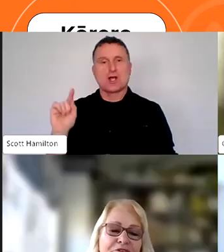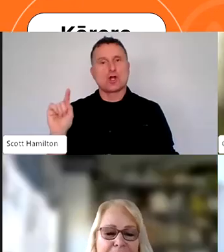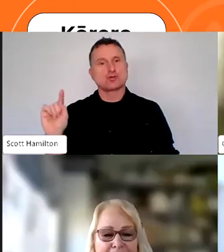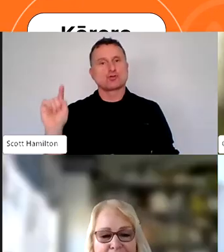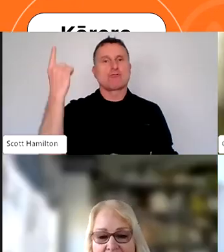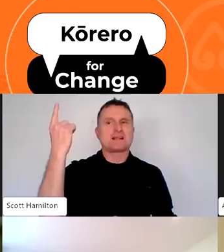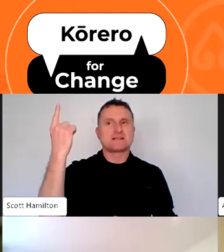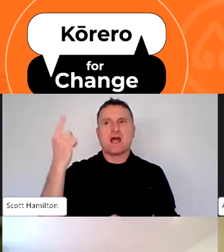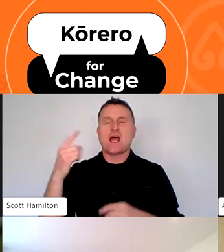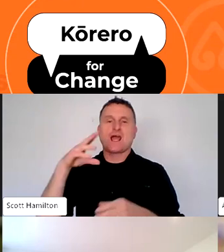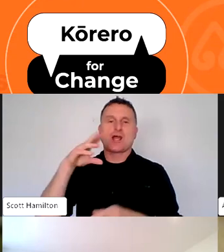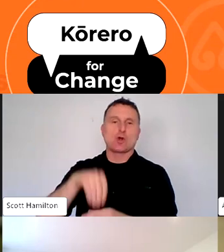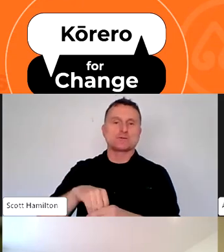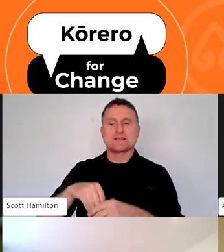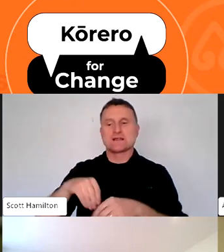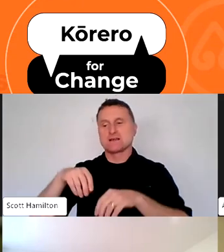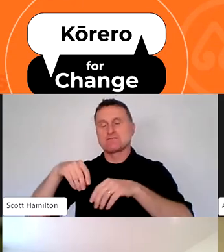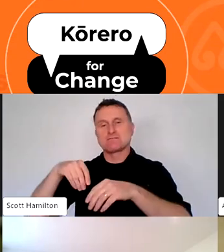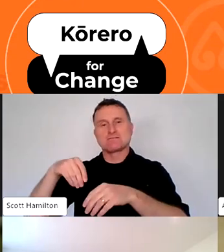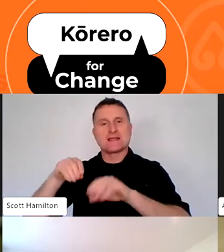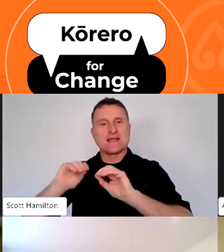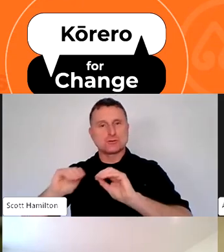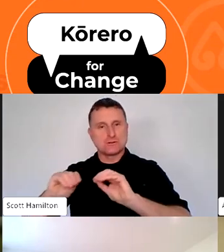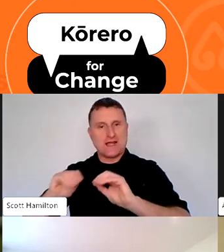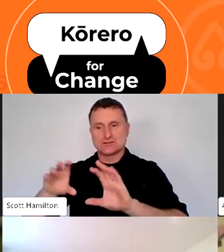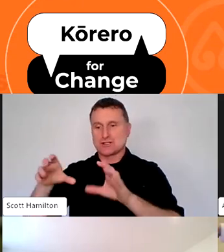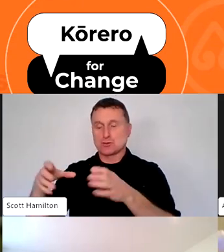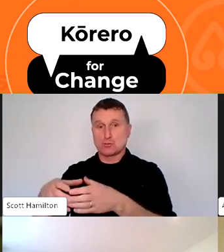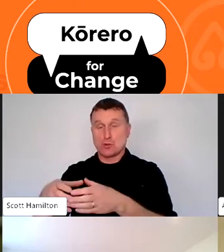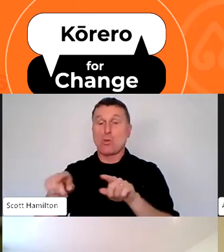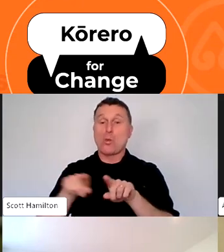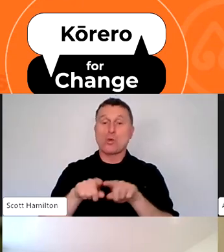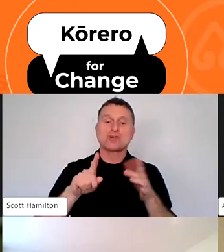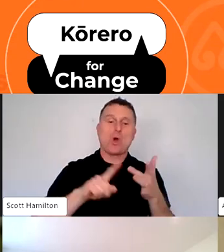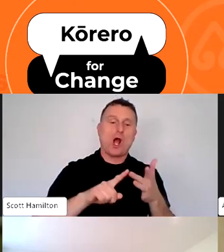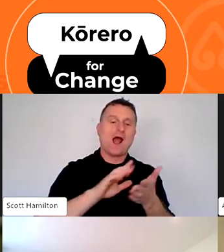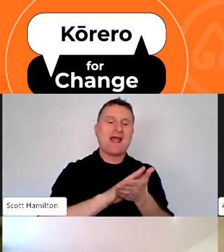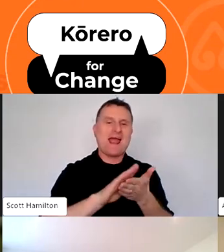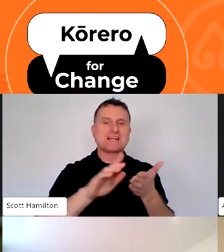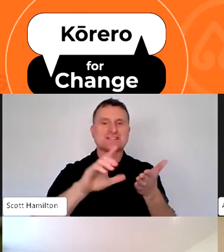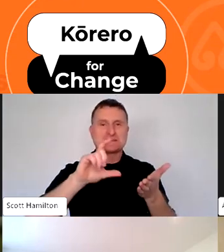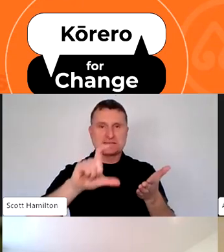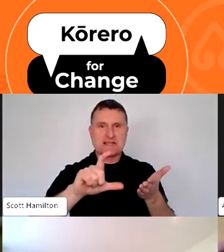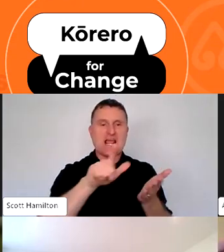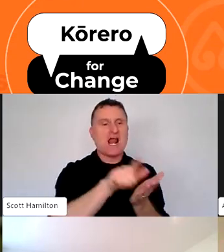also a member of the IHC litigation team and have been since 2010.